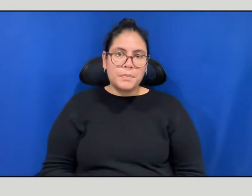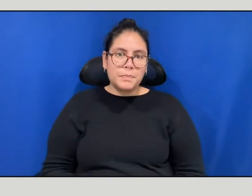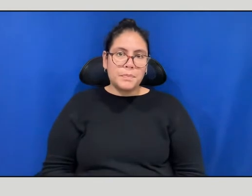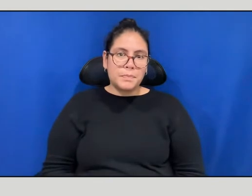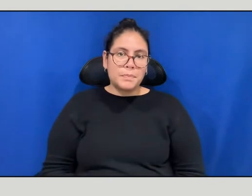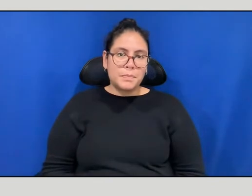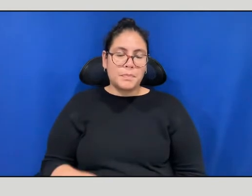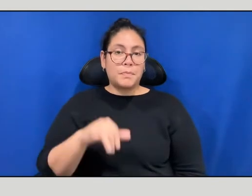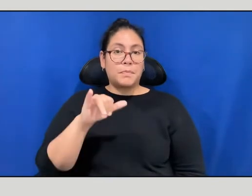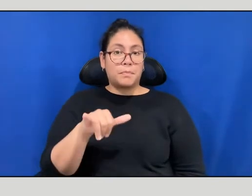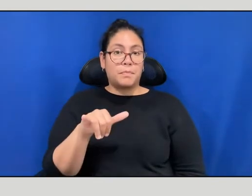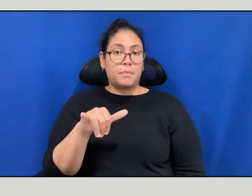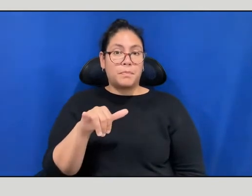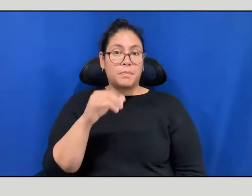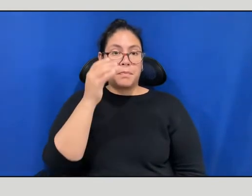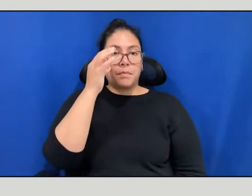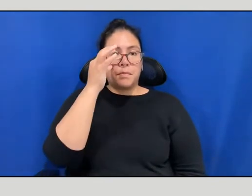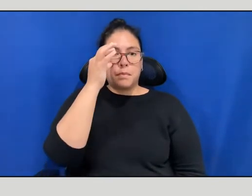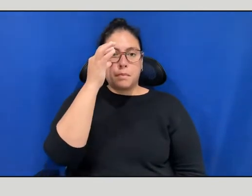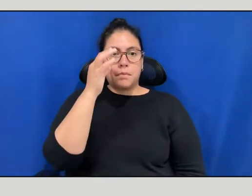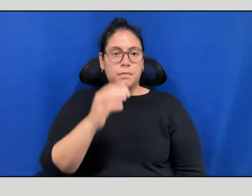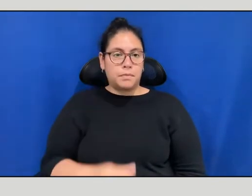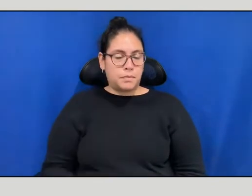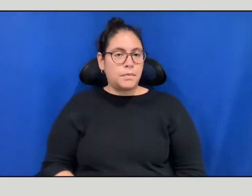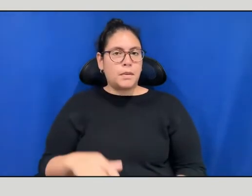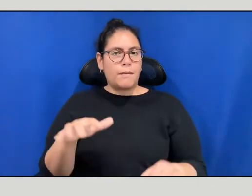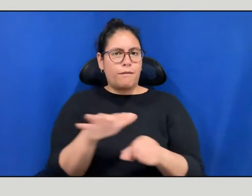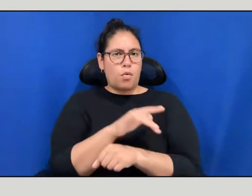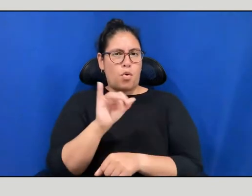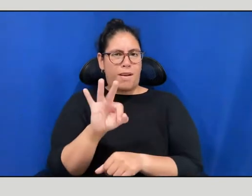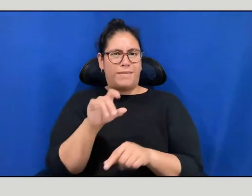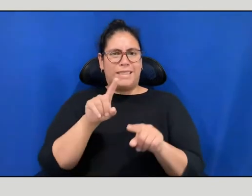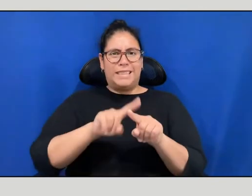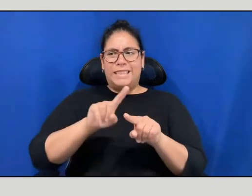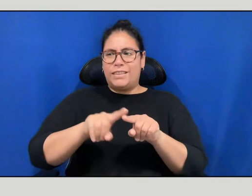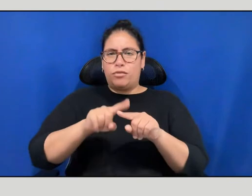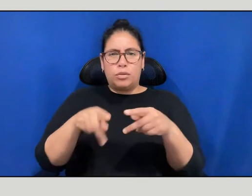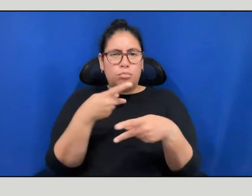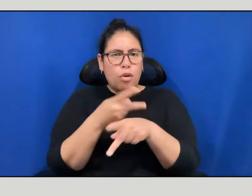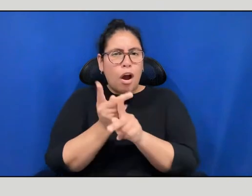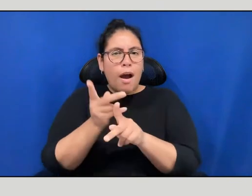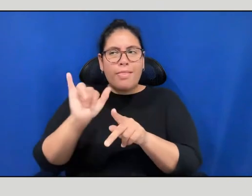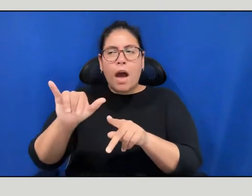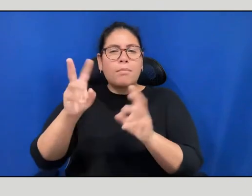was full of different products, different pieces of works made of the products